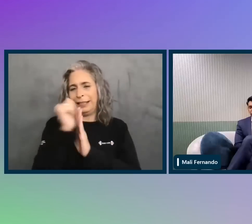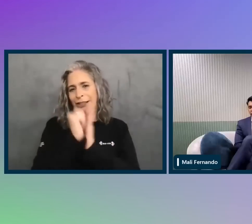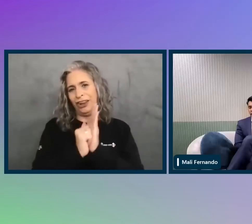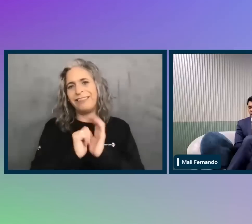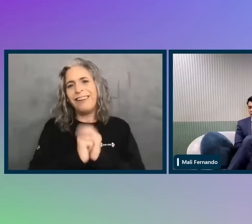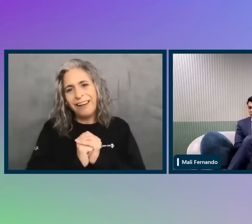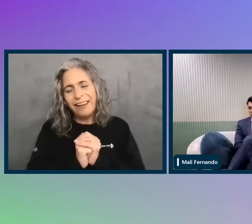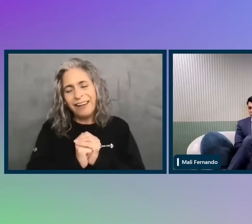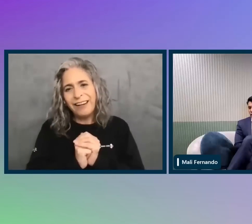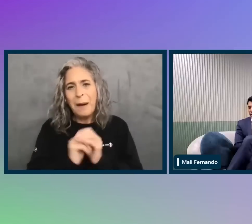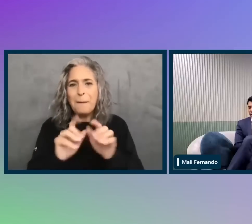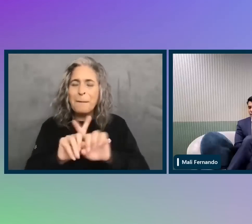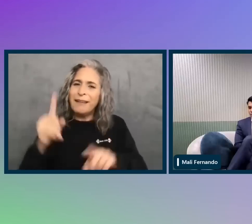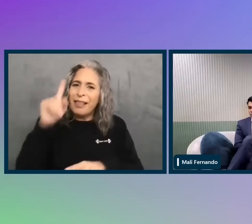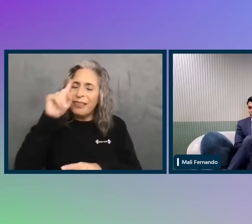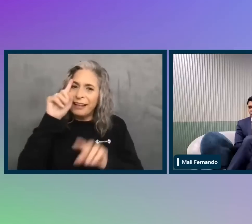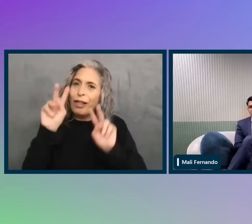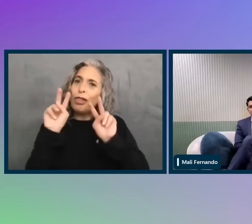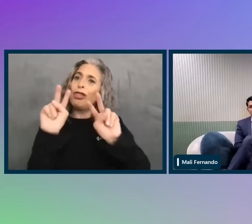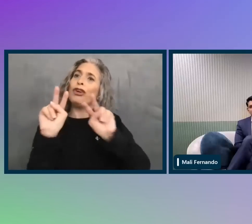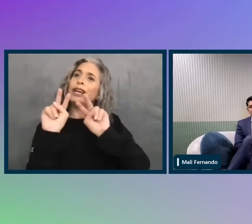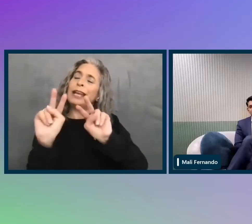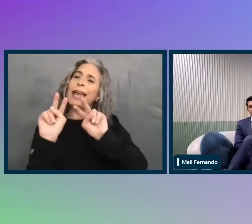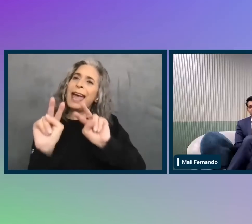But I think looking ahead, where they want us to get to.